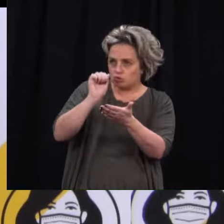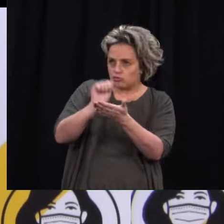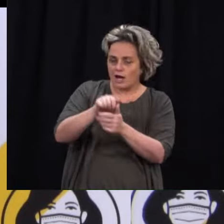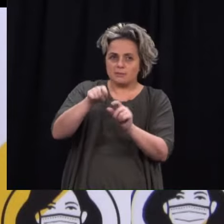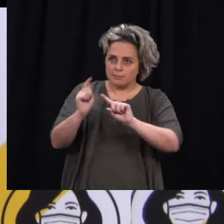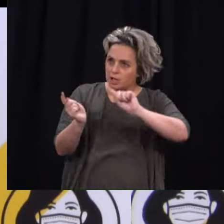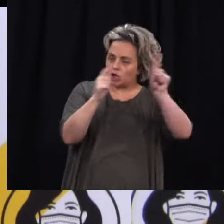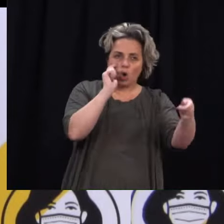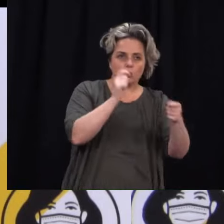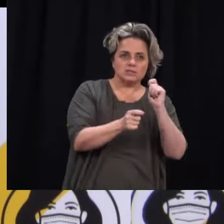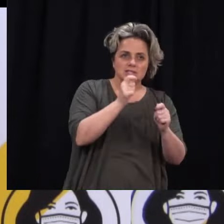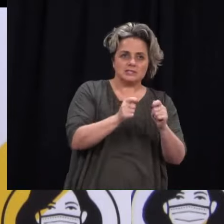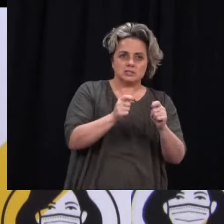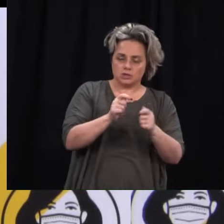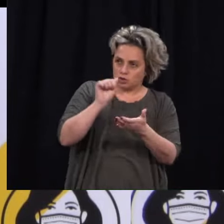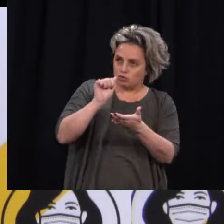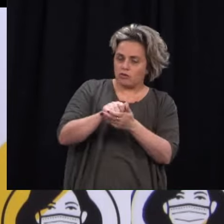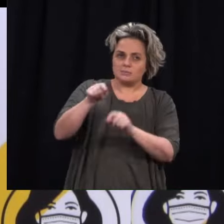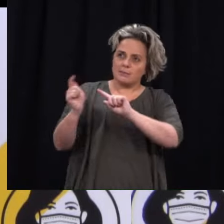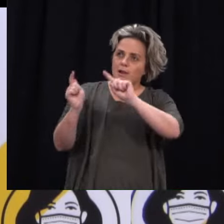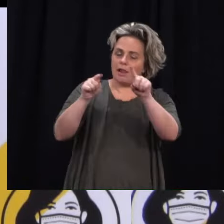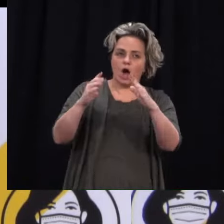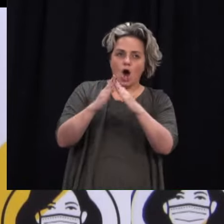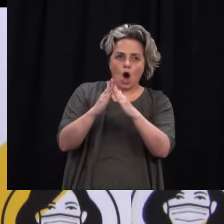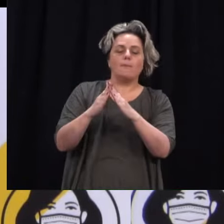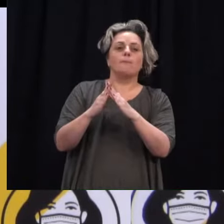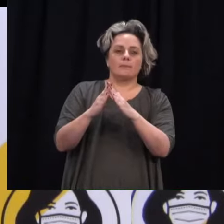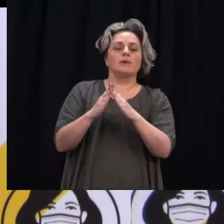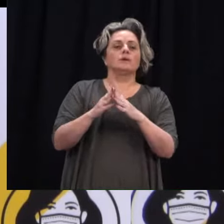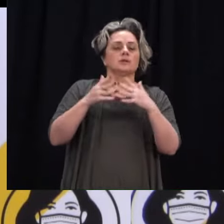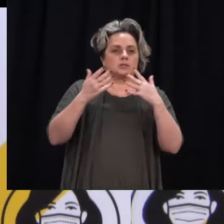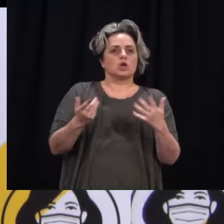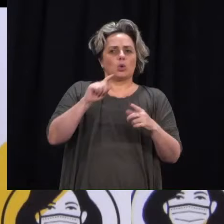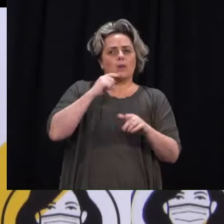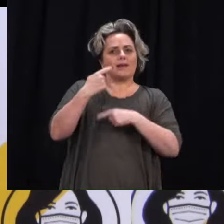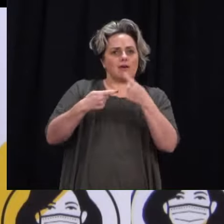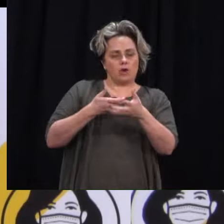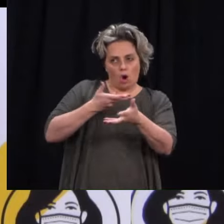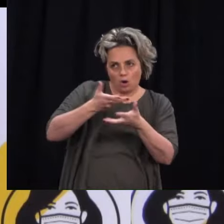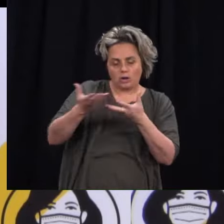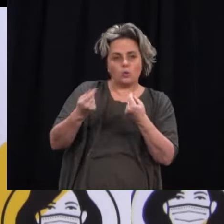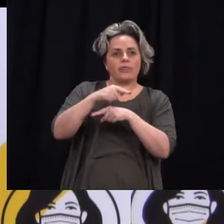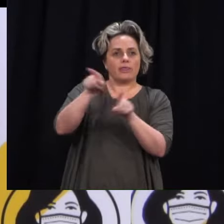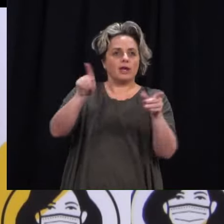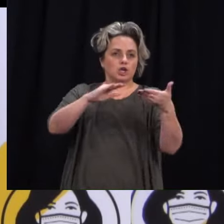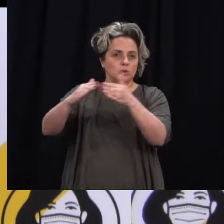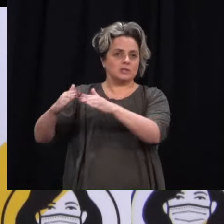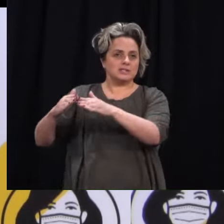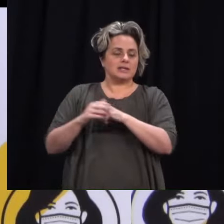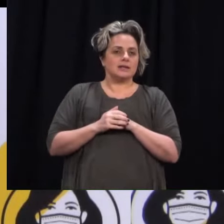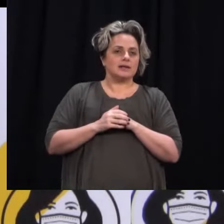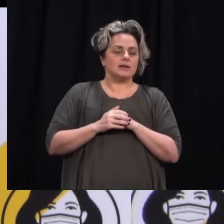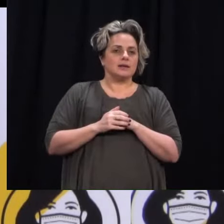identify who was there and isolate and get those people tests. So I can provide an assurance to the Pacific